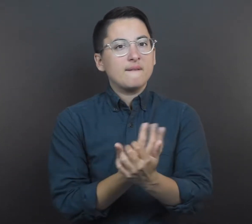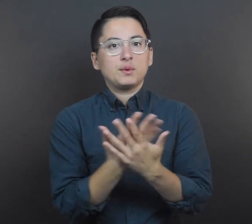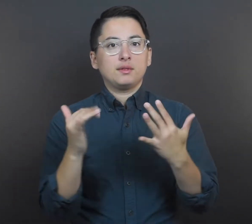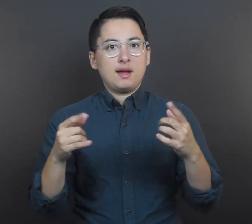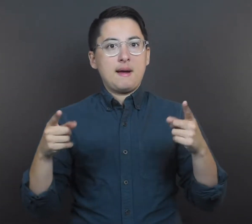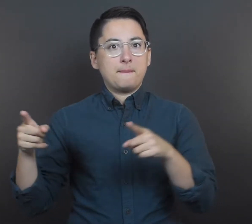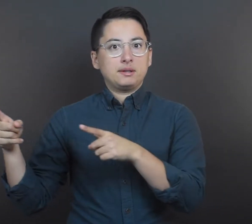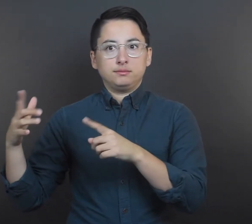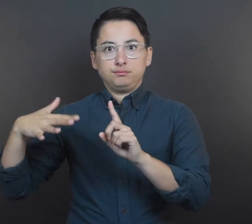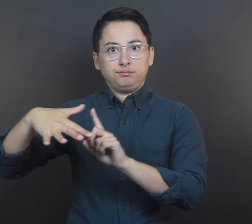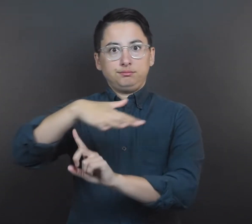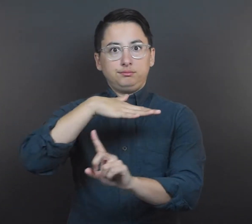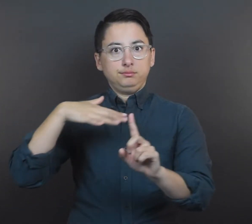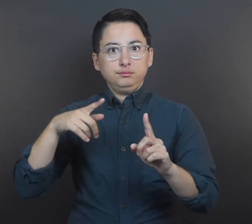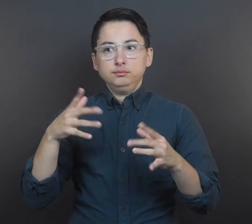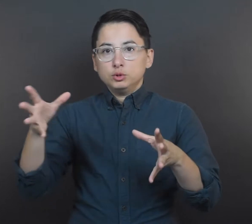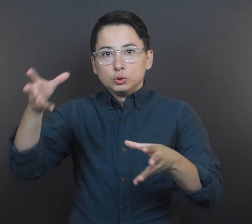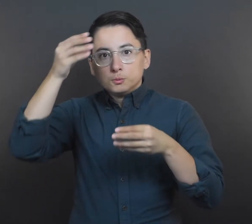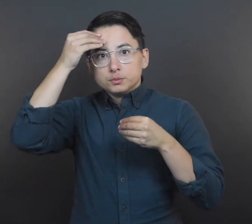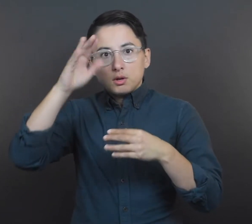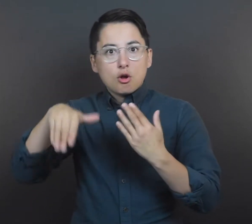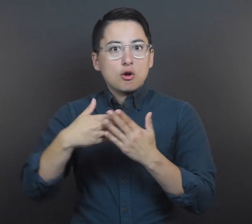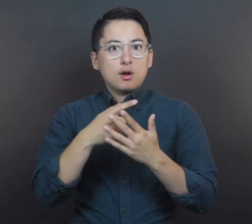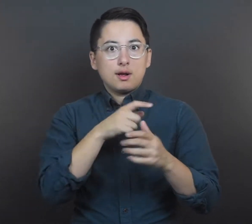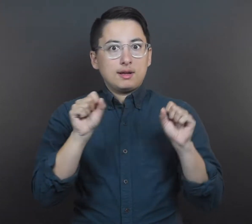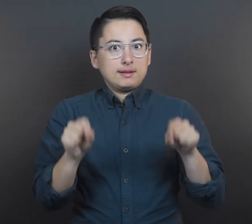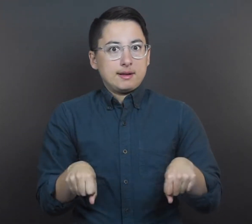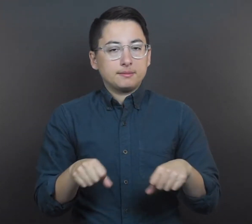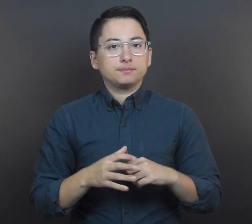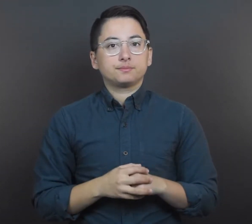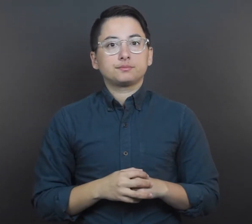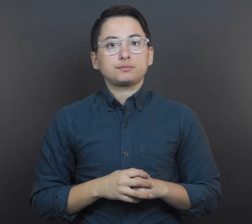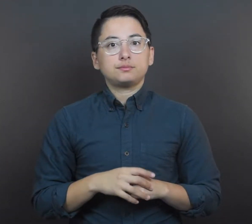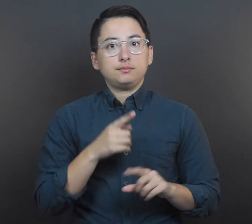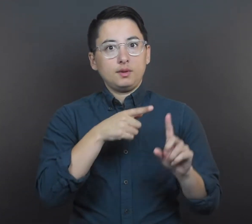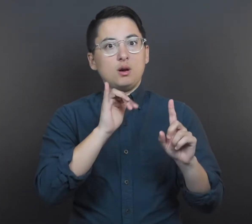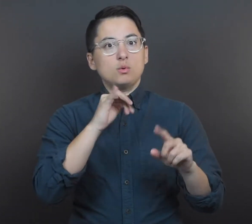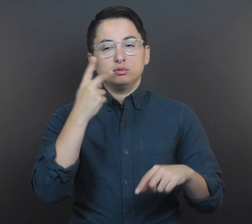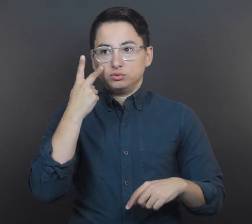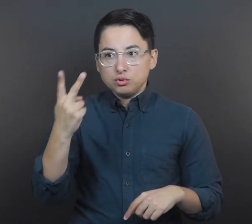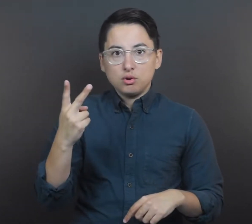Mabel sat with her team, observing everything as it happened around her, soaking in as much